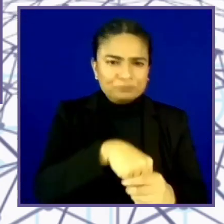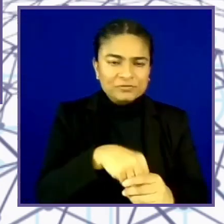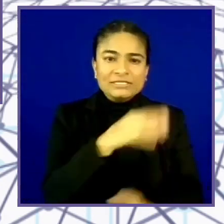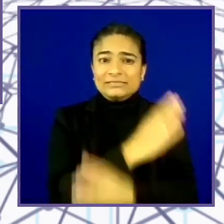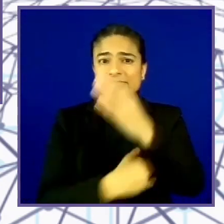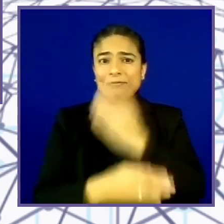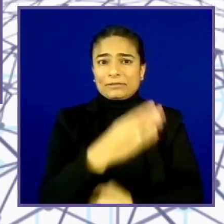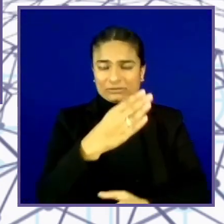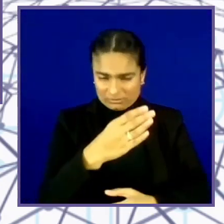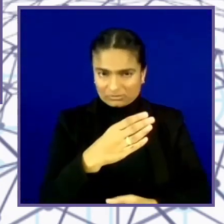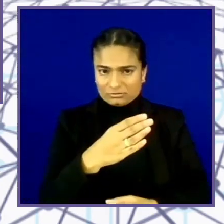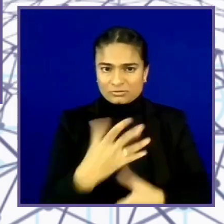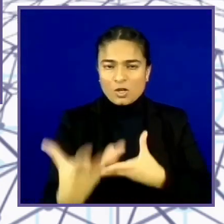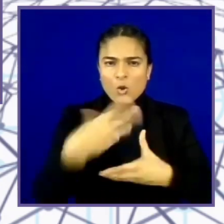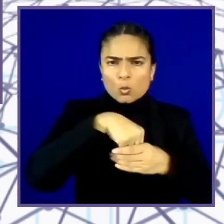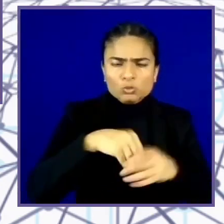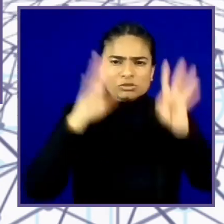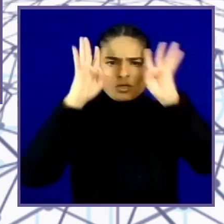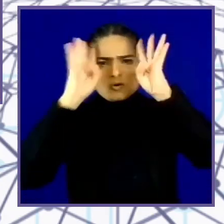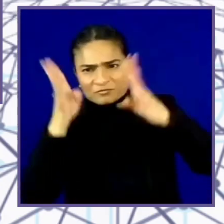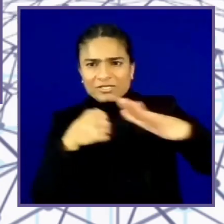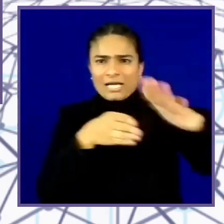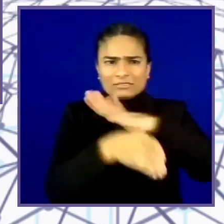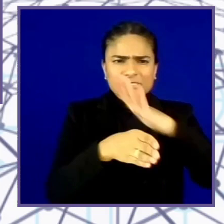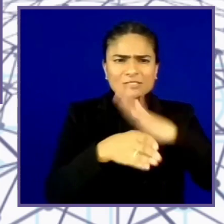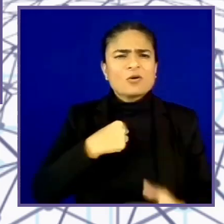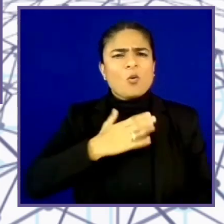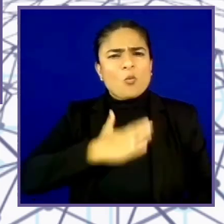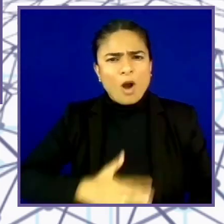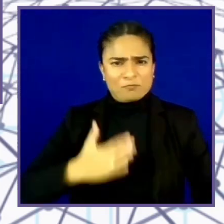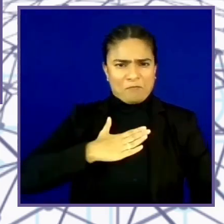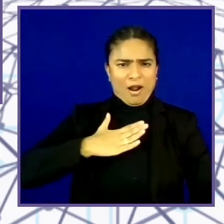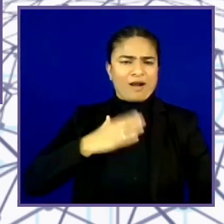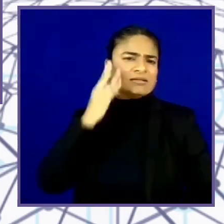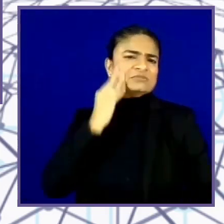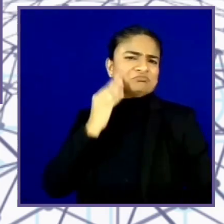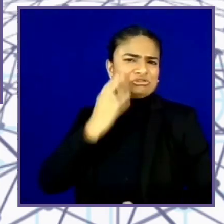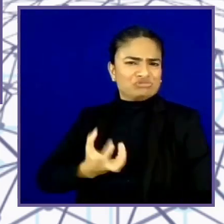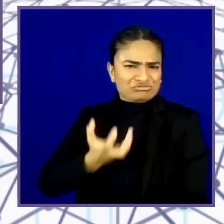of you working in the space, my career has been and continues to be influenced